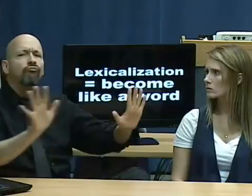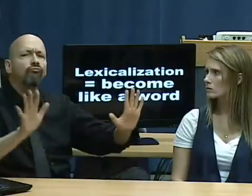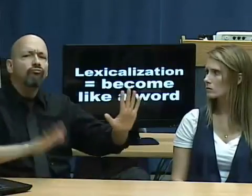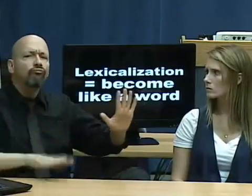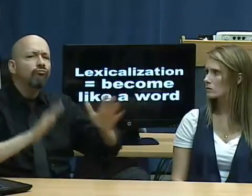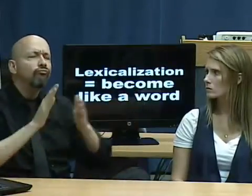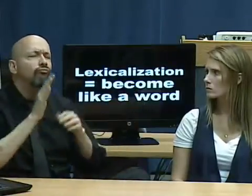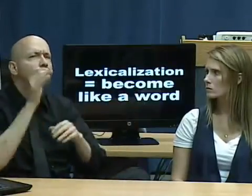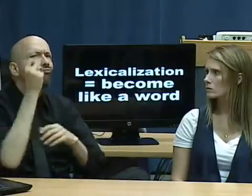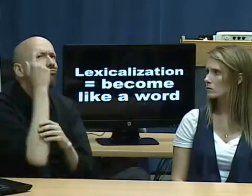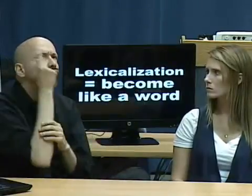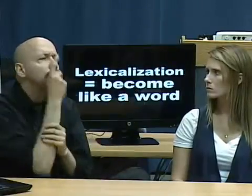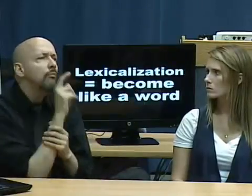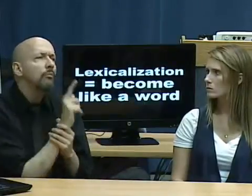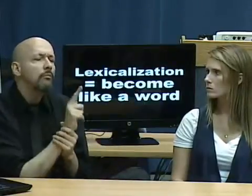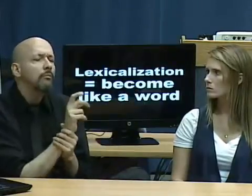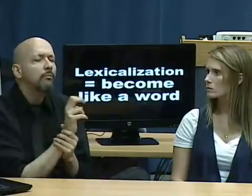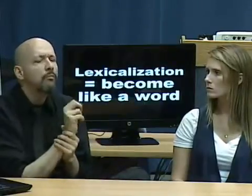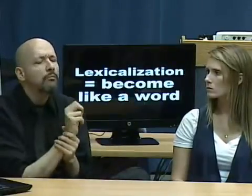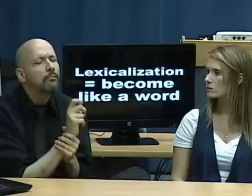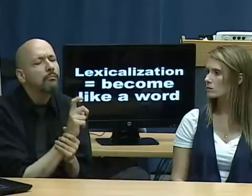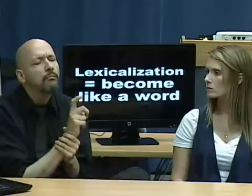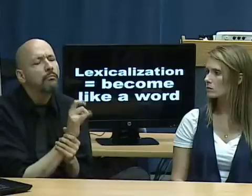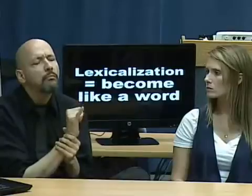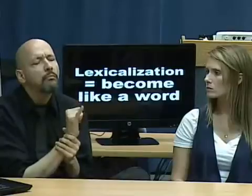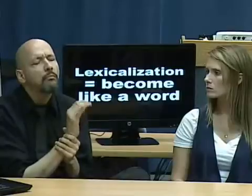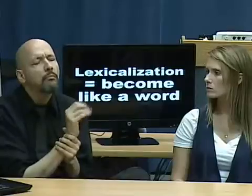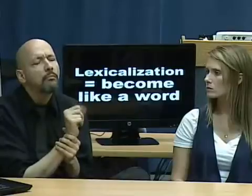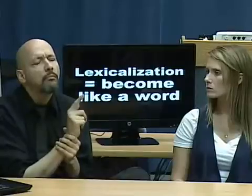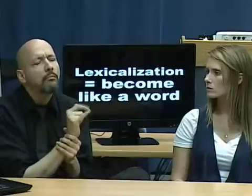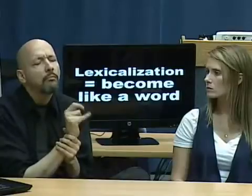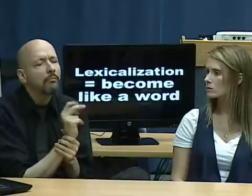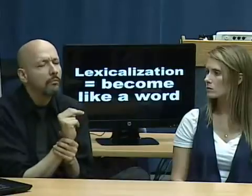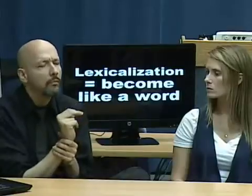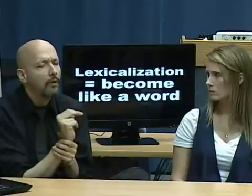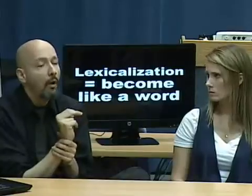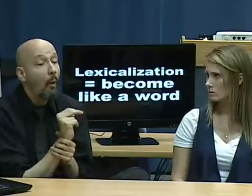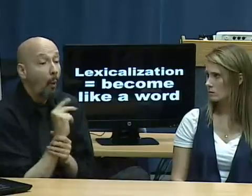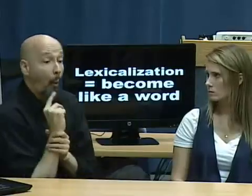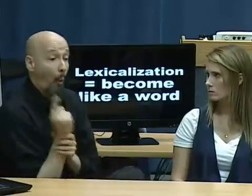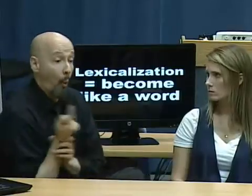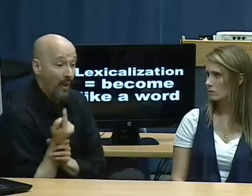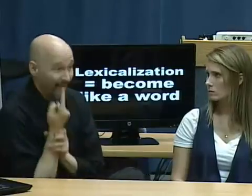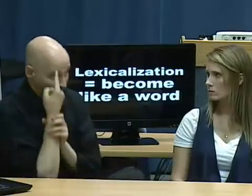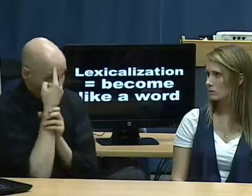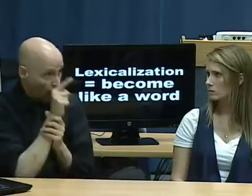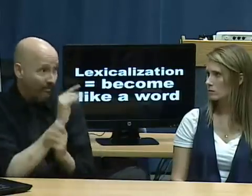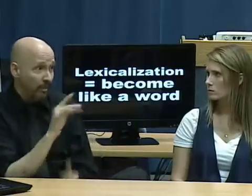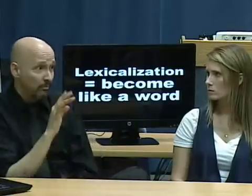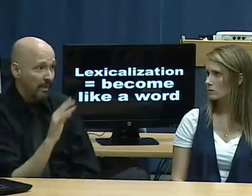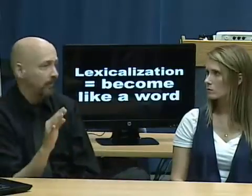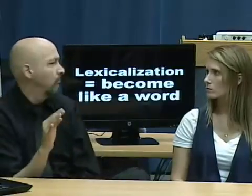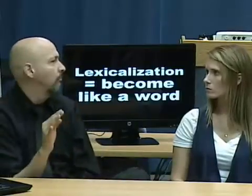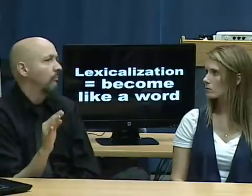But hold on. Understand this. Does LEXICALIZATION only apply to fingerspelling?